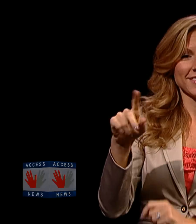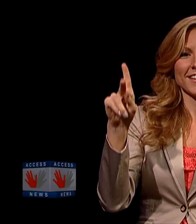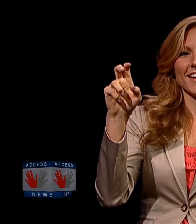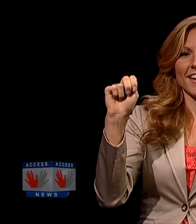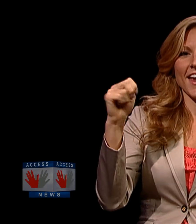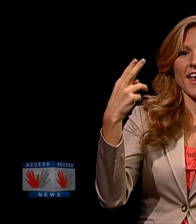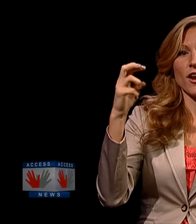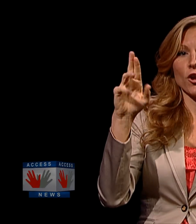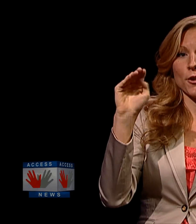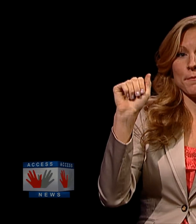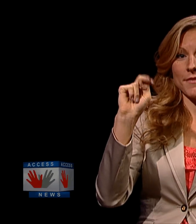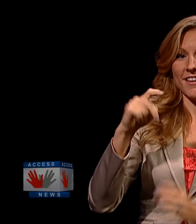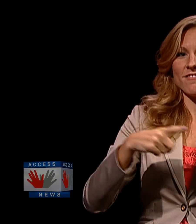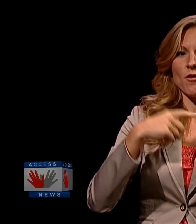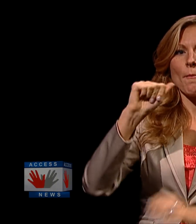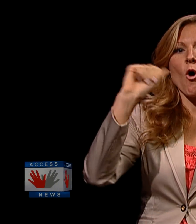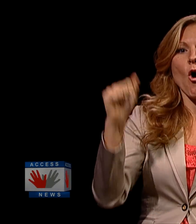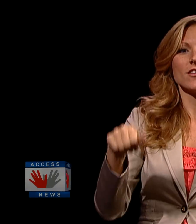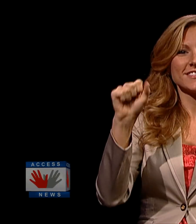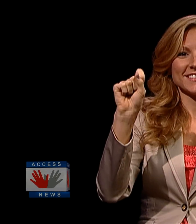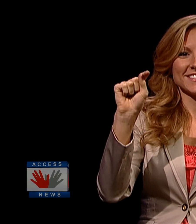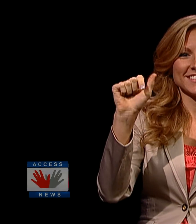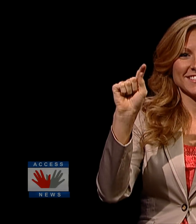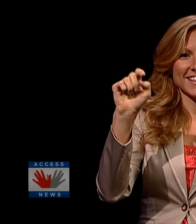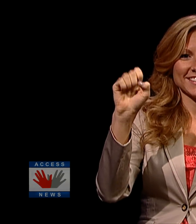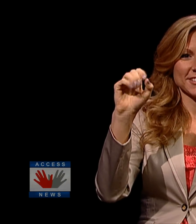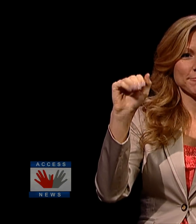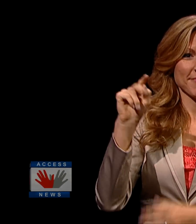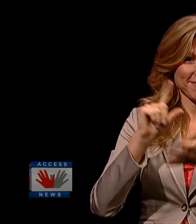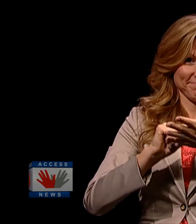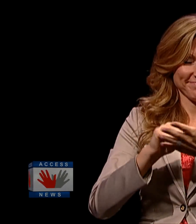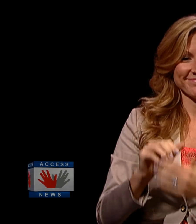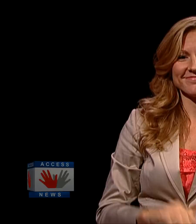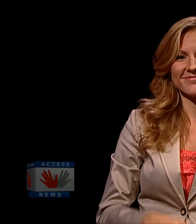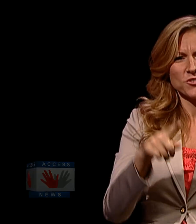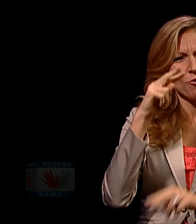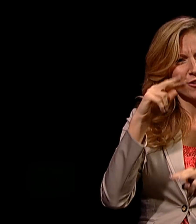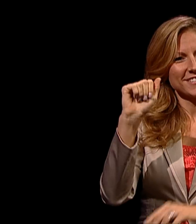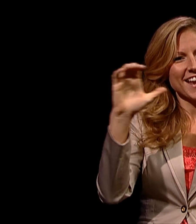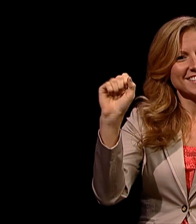journalist Ken Herman from the Austin Statesman.